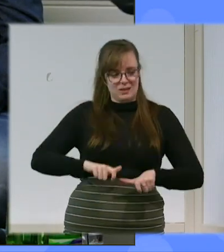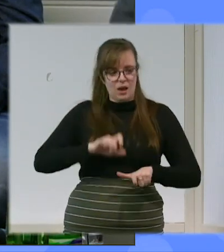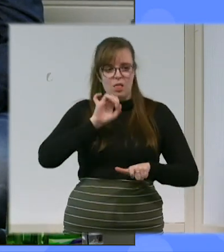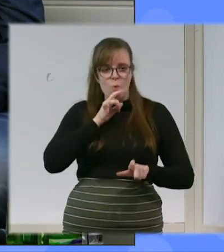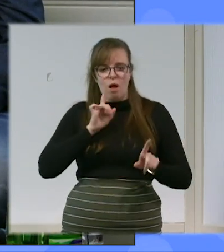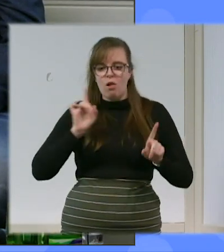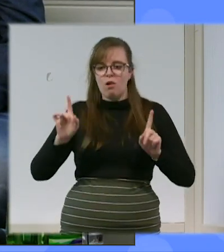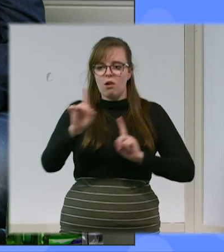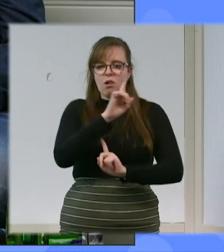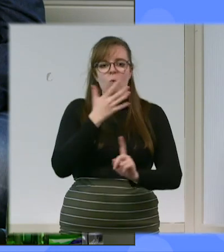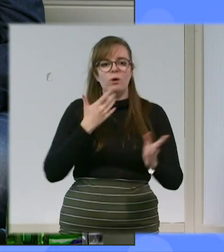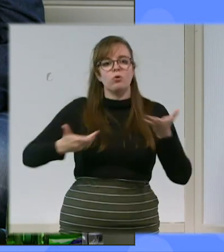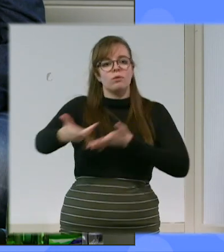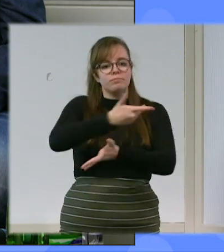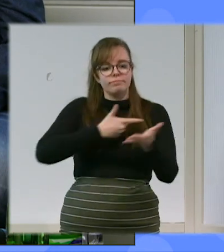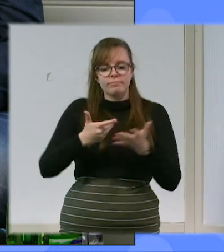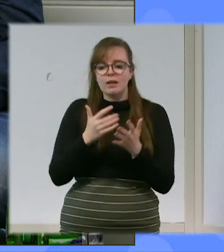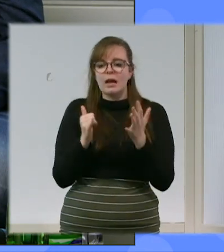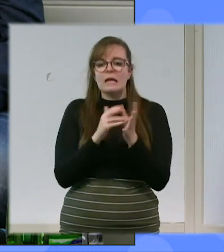when you're deliberating and soundly unfortunately has to leave for personal